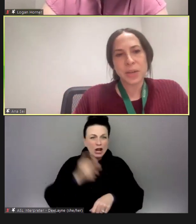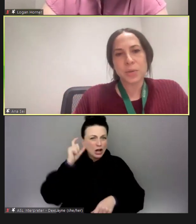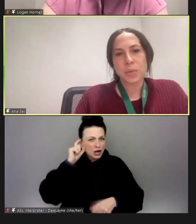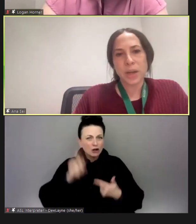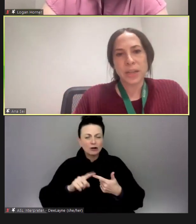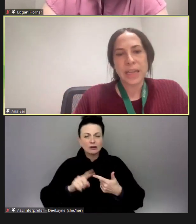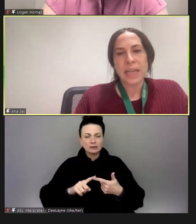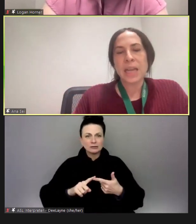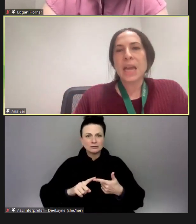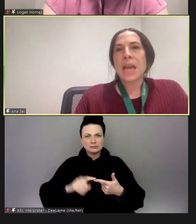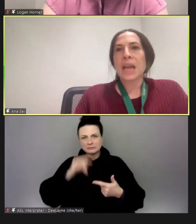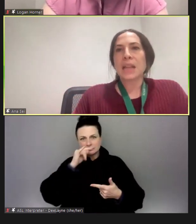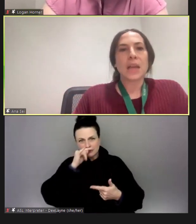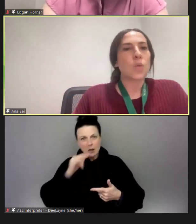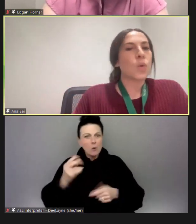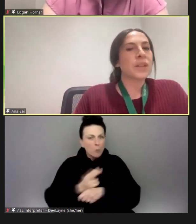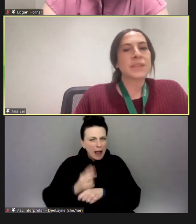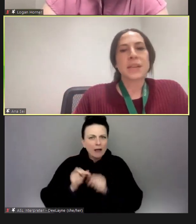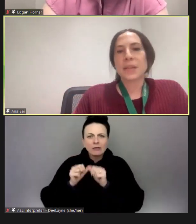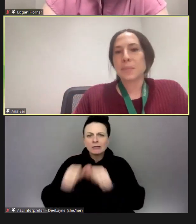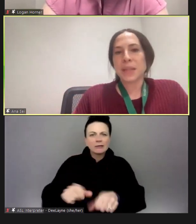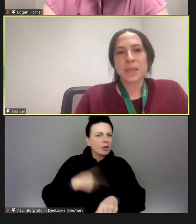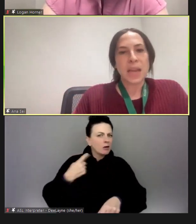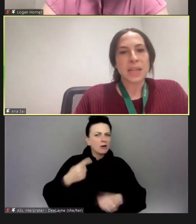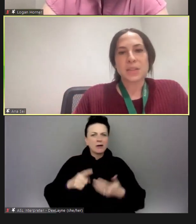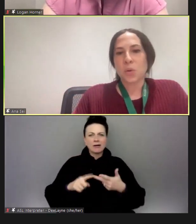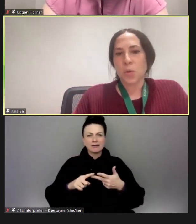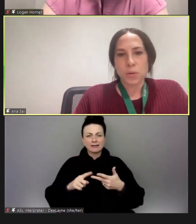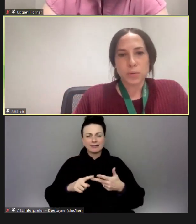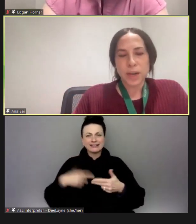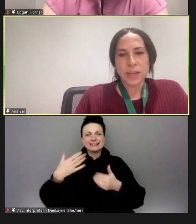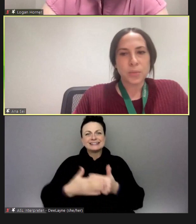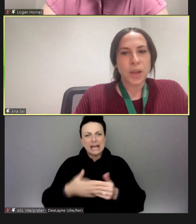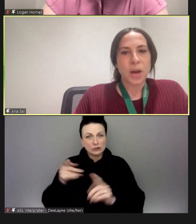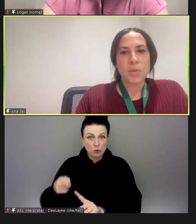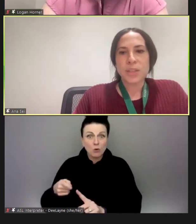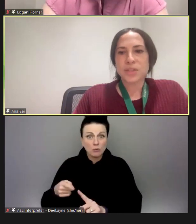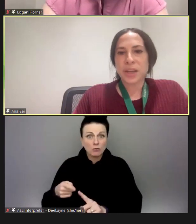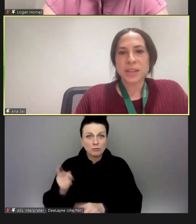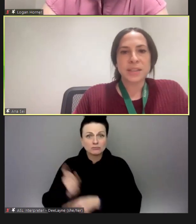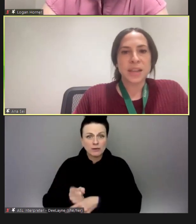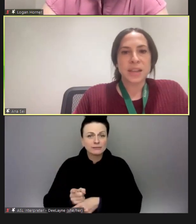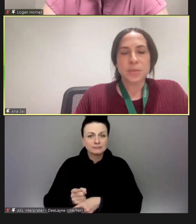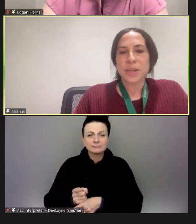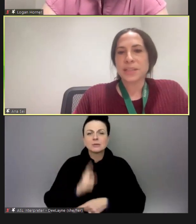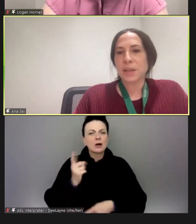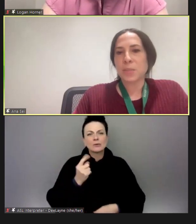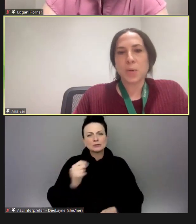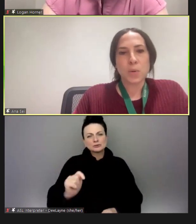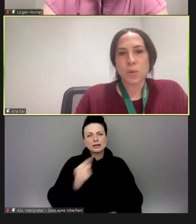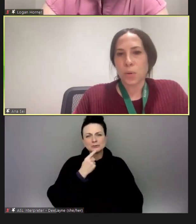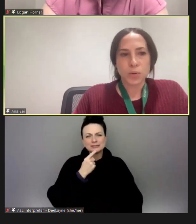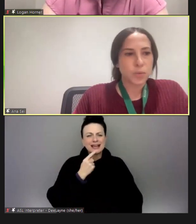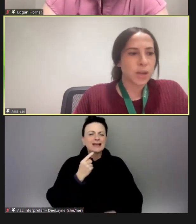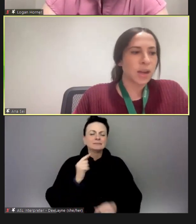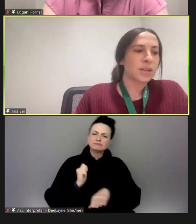wearing it and then what is going to be the next goal right and we always try to